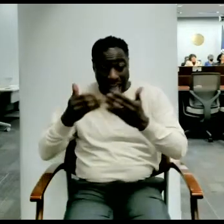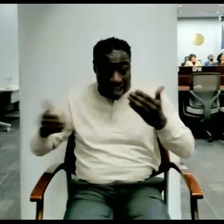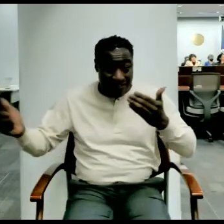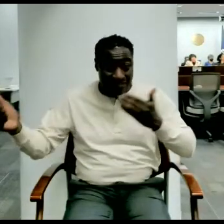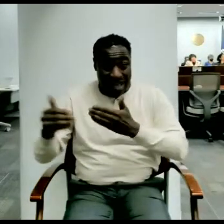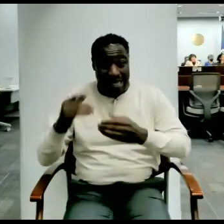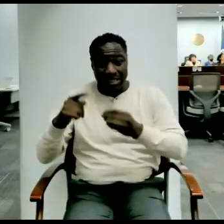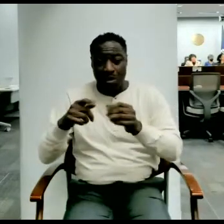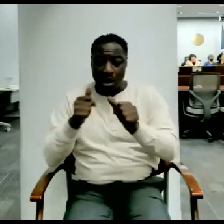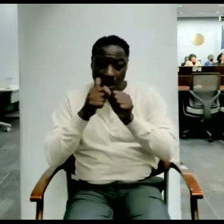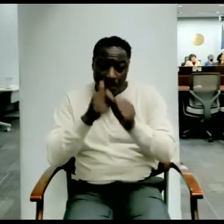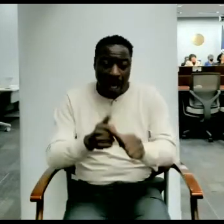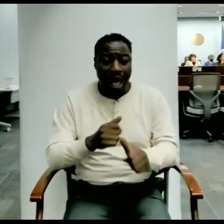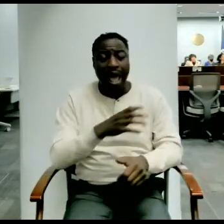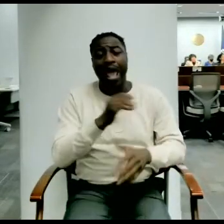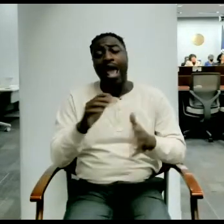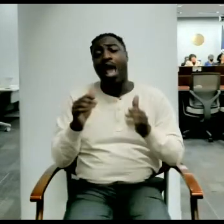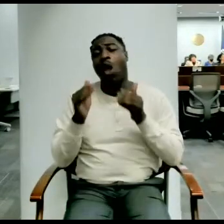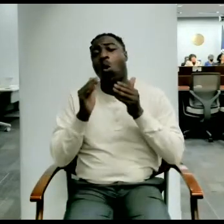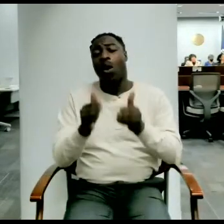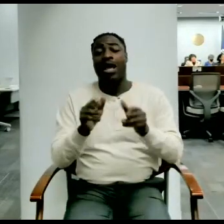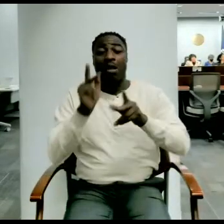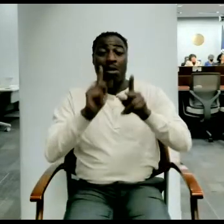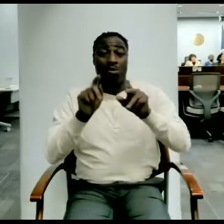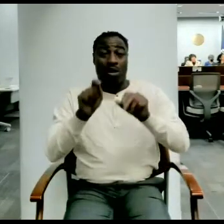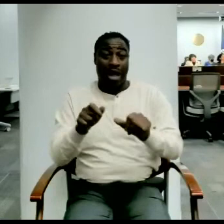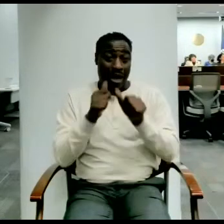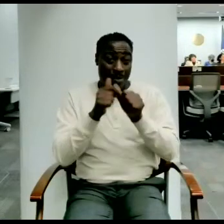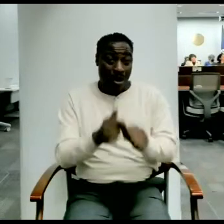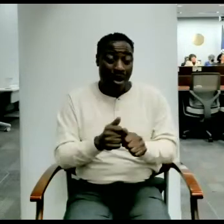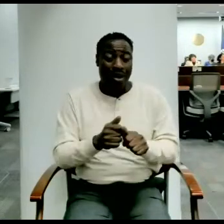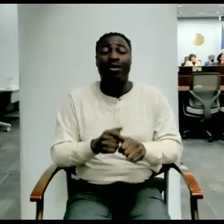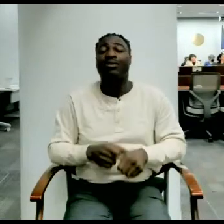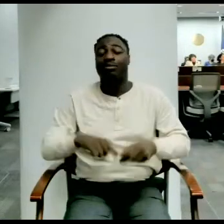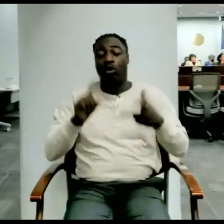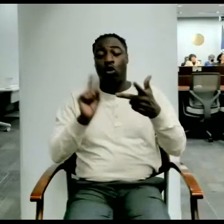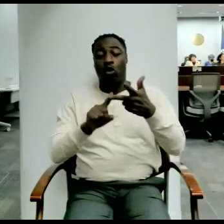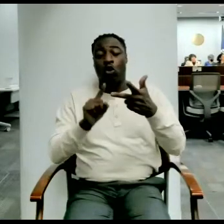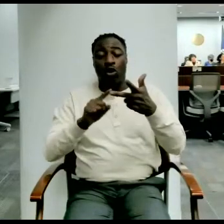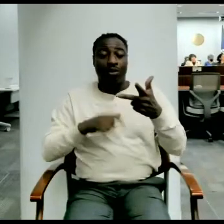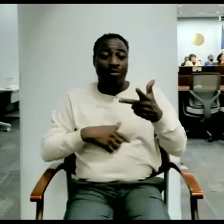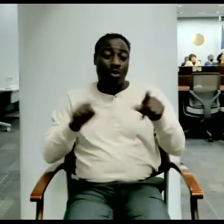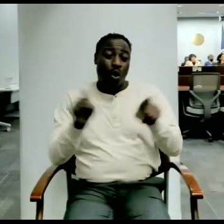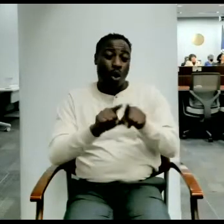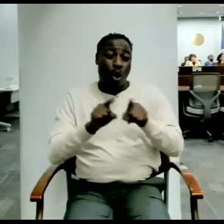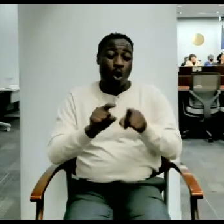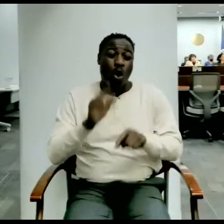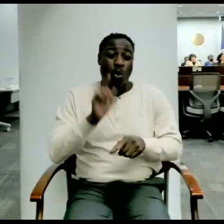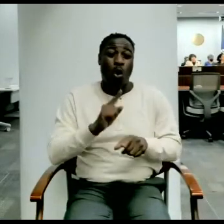compliance and ways that they can comply with it and I think also it will be so important